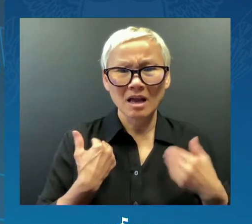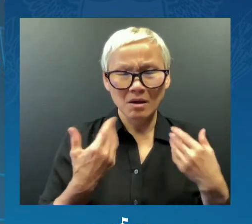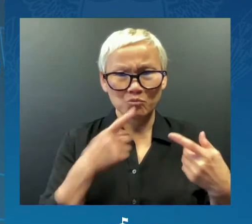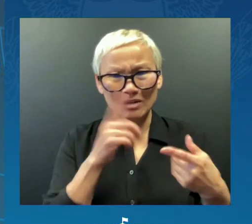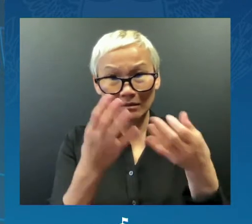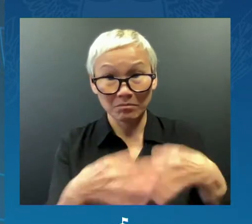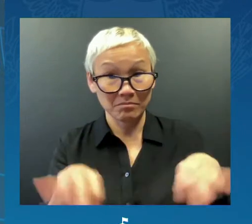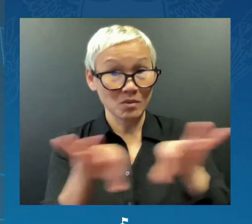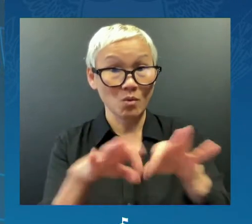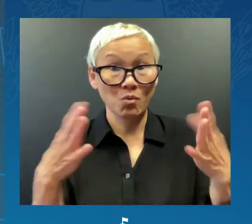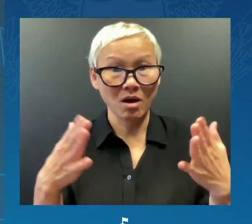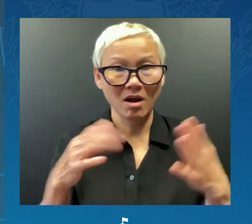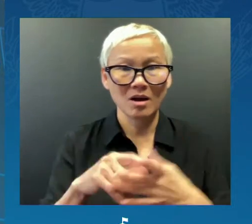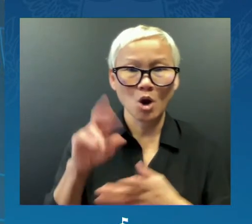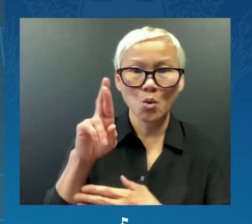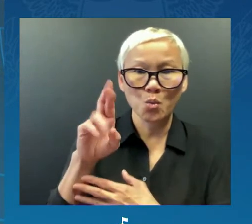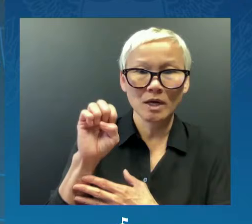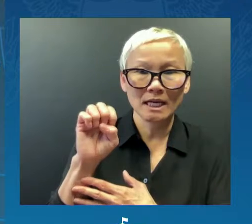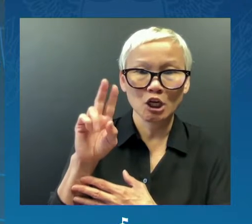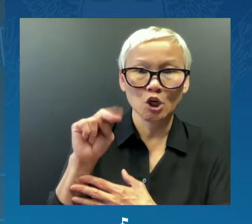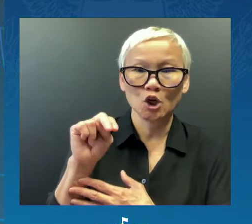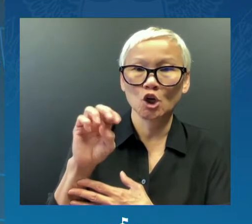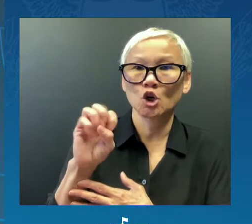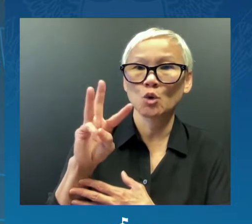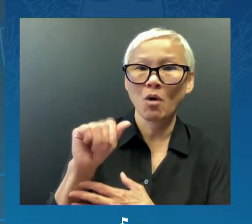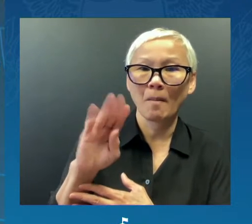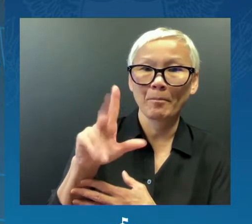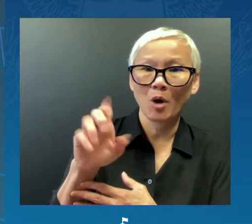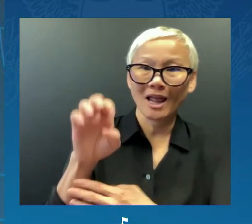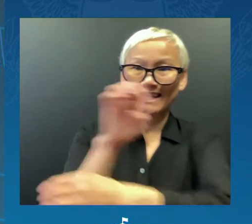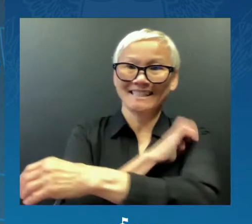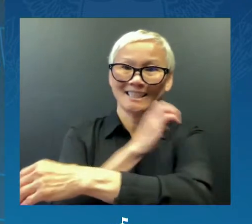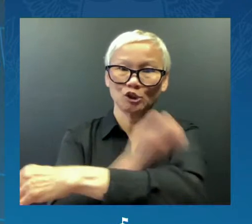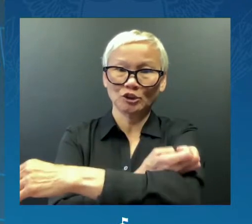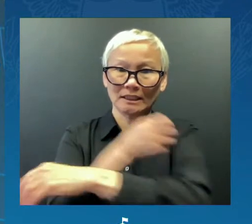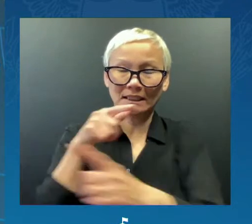in agriculture, water and sanitation, and infrastructure.